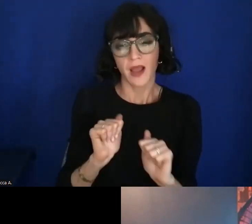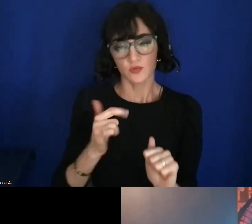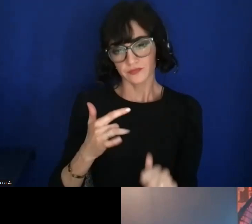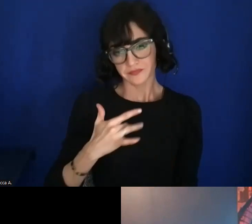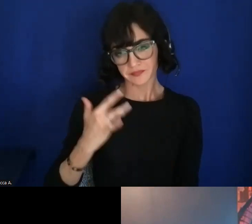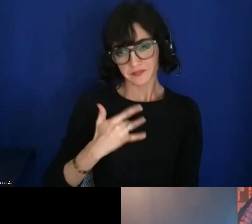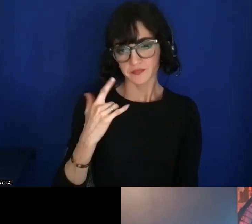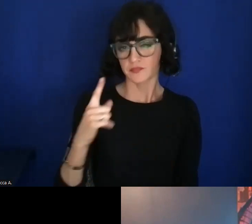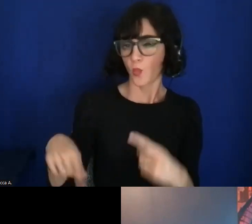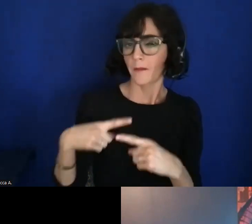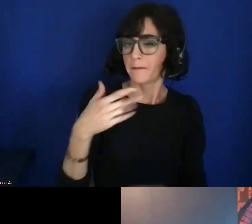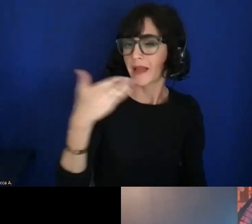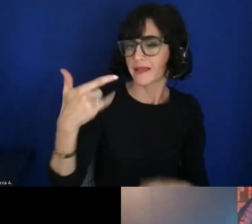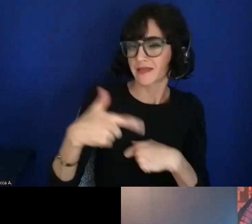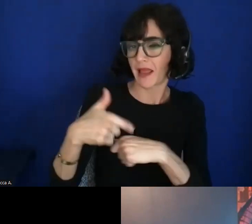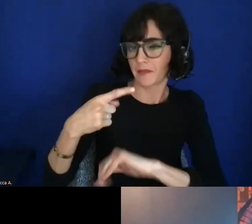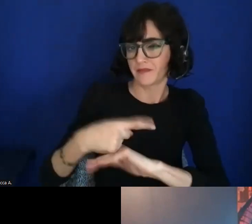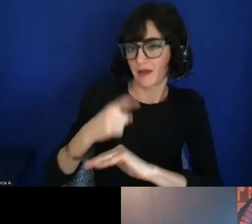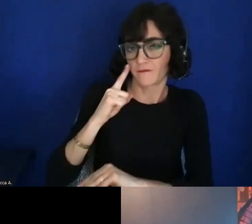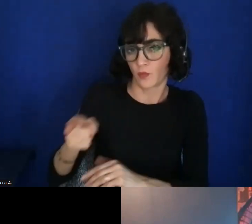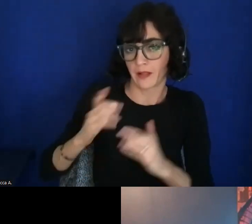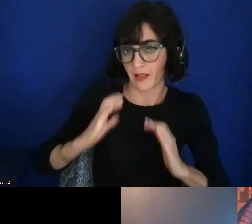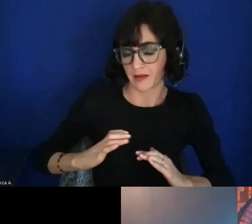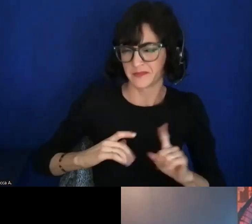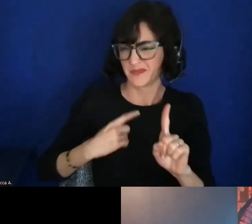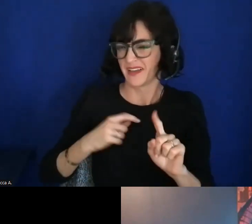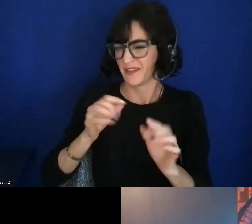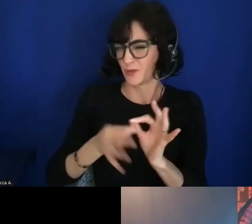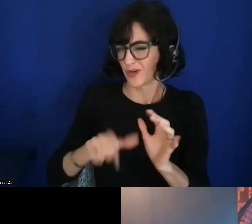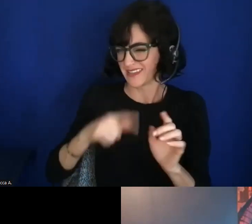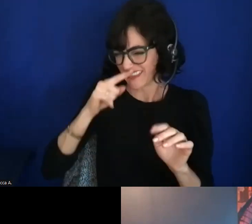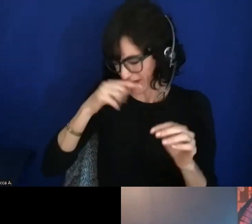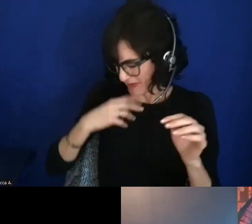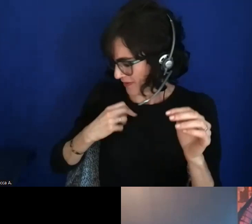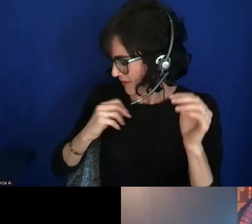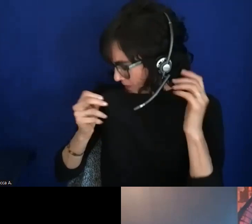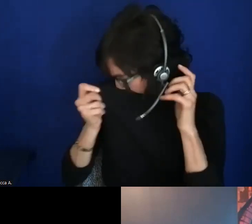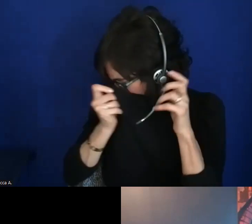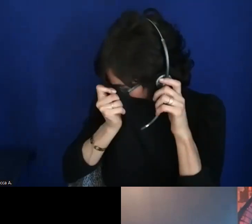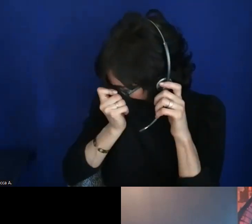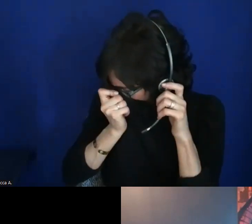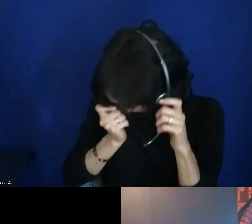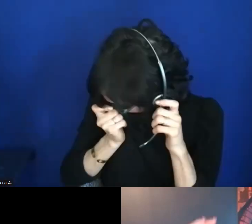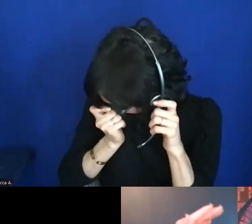better for them right and also talking with them around um you know most the time people